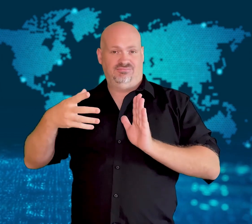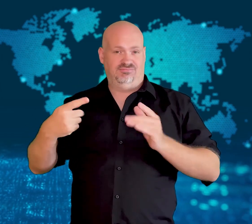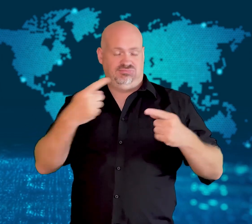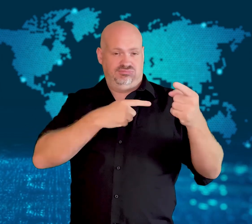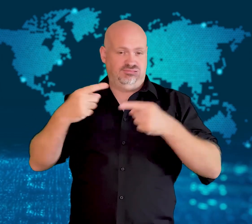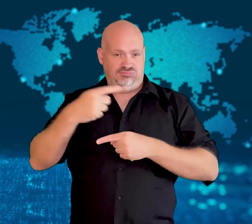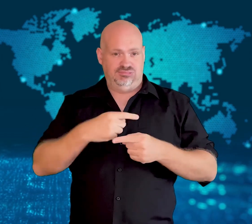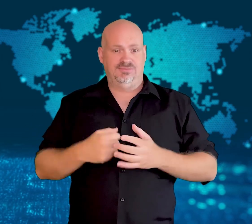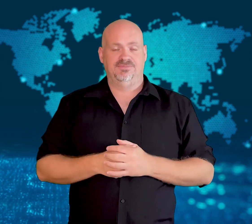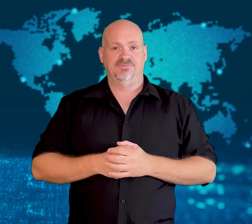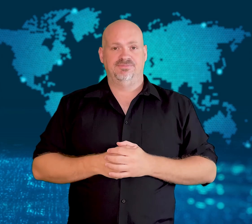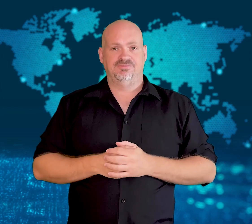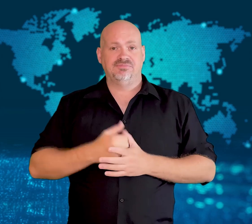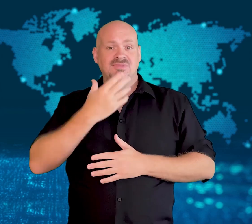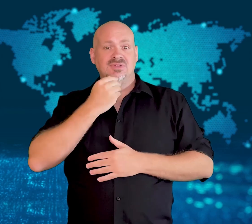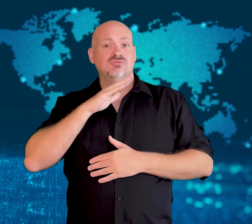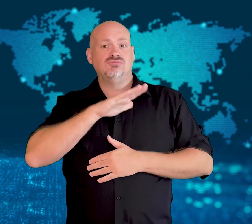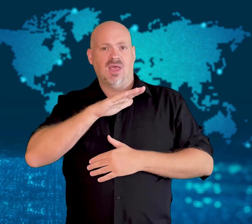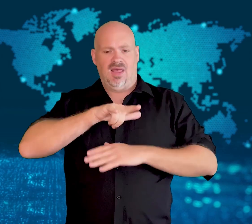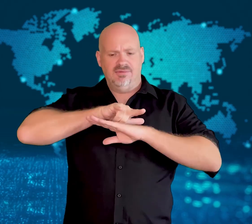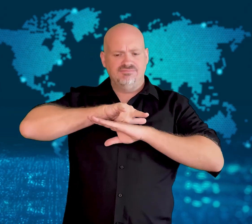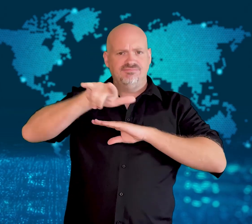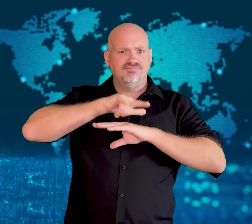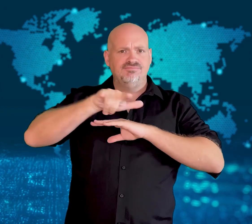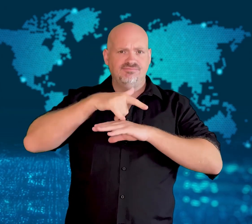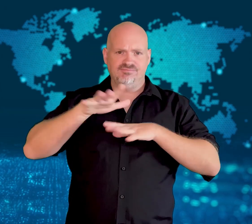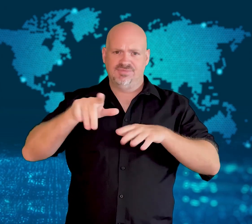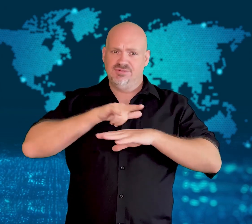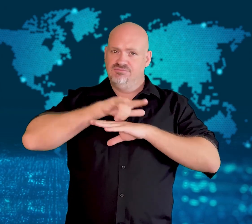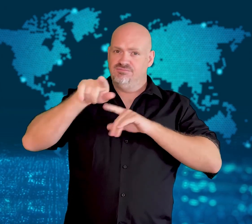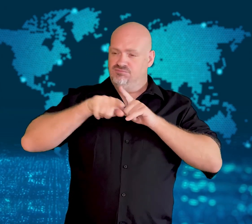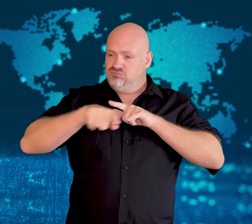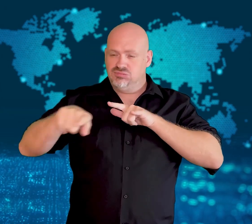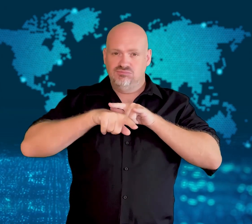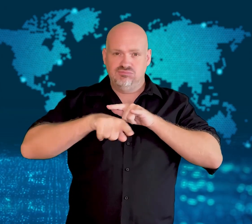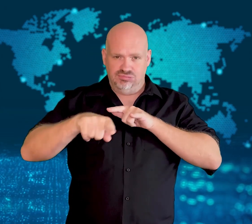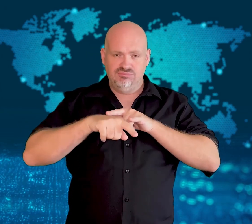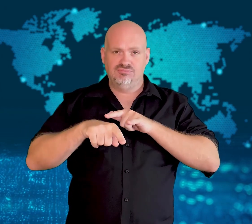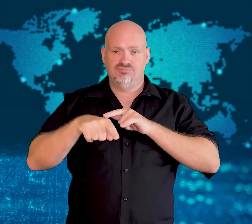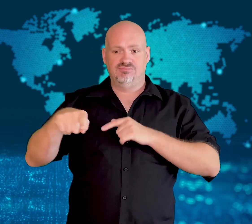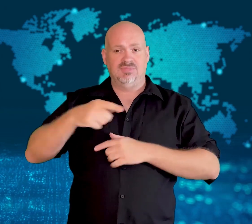has continued to send rockets into southern Israel.